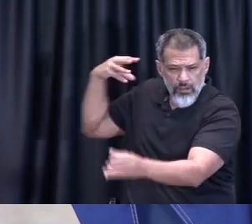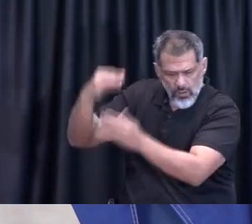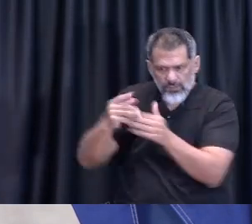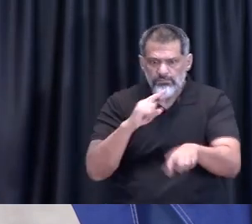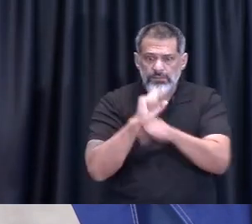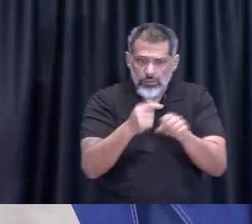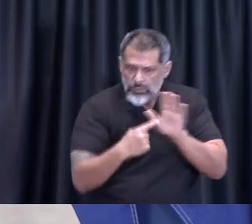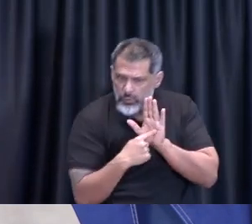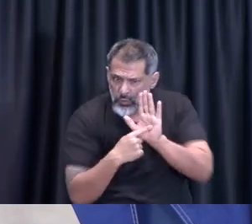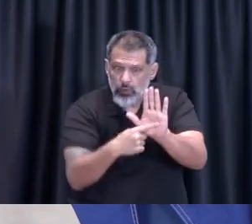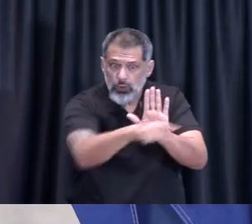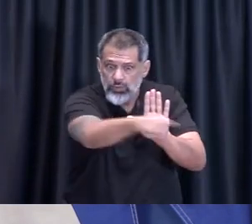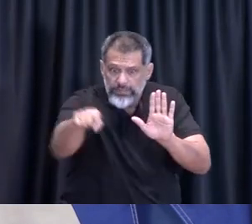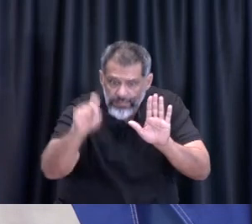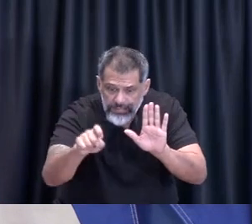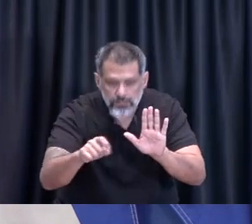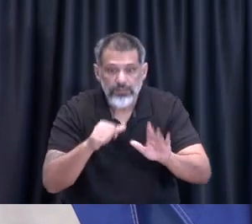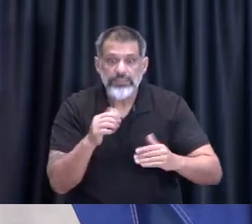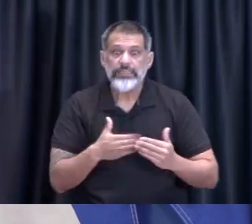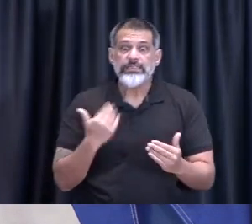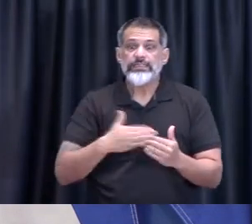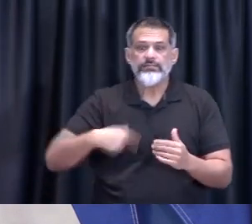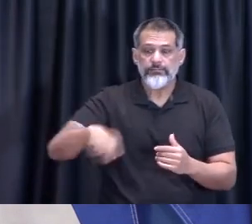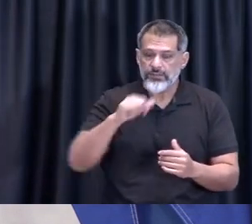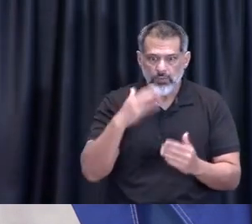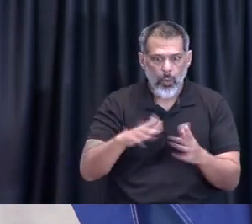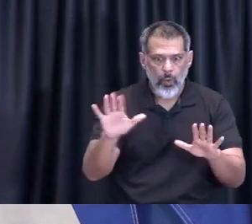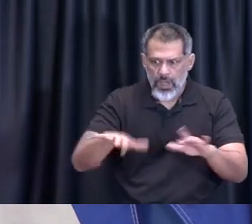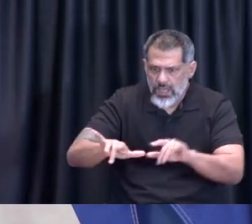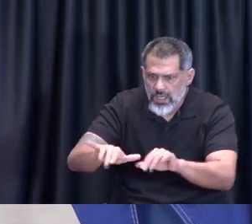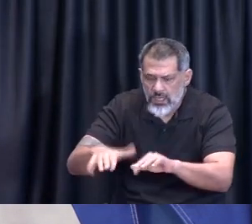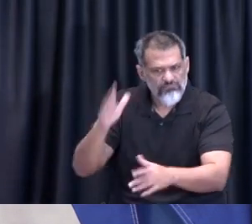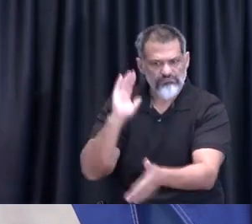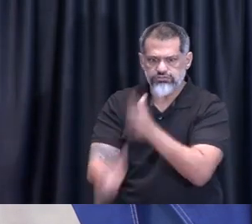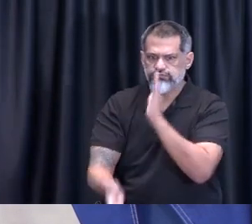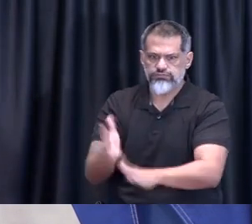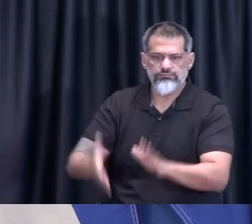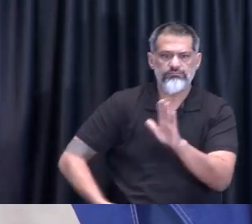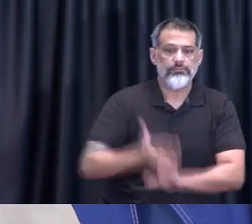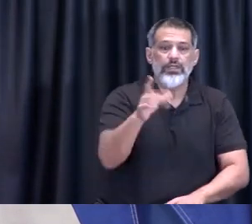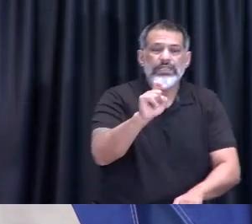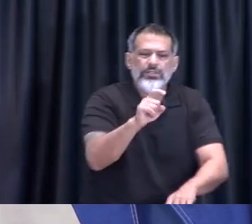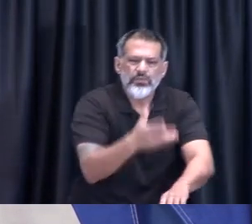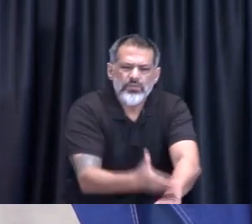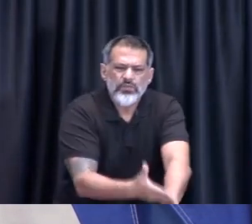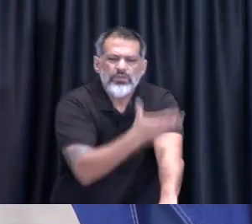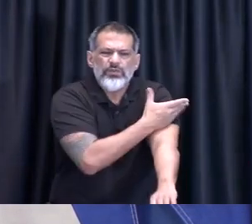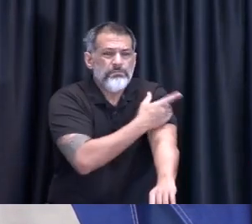the convenience of digital options. Modernization of services is good for everyone. Greater choice and